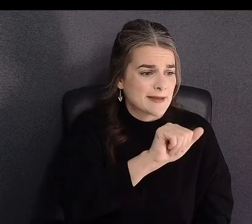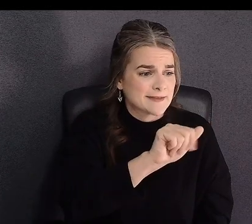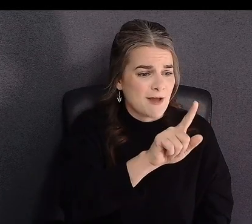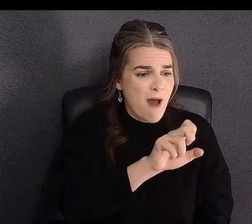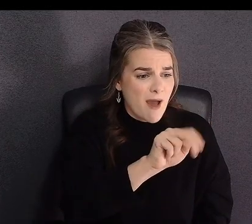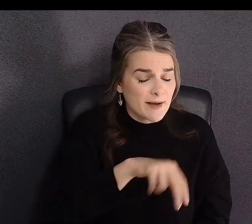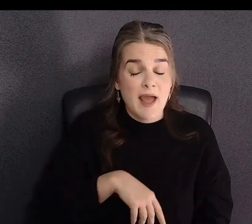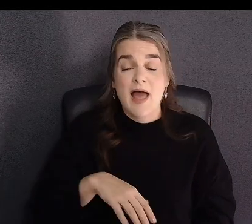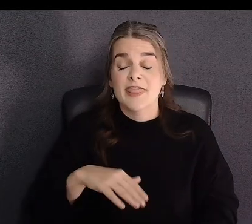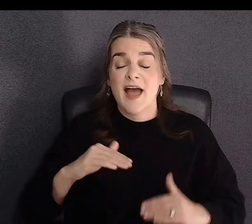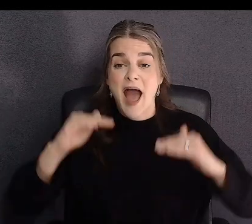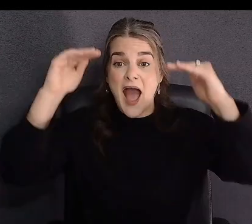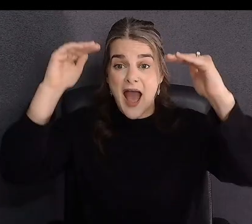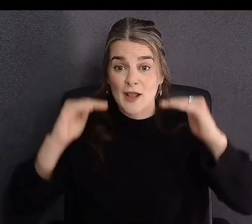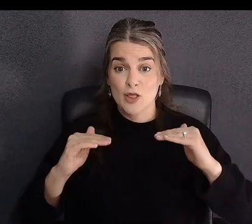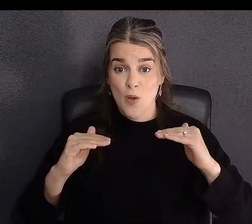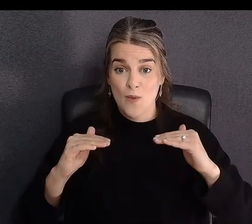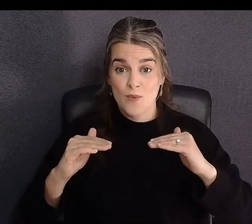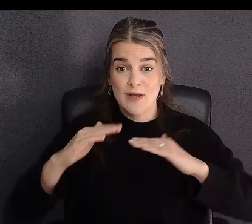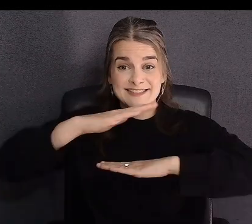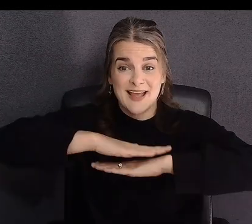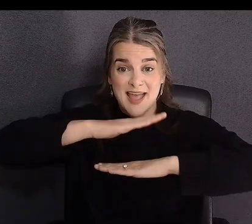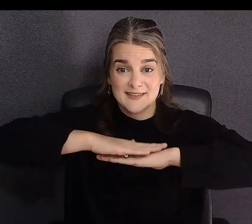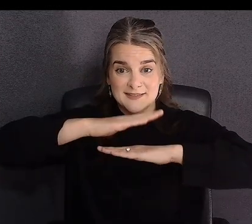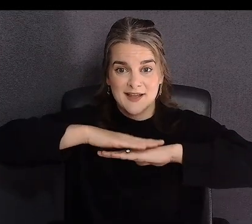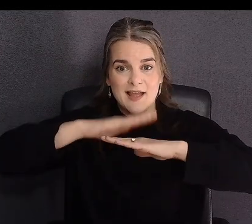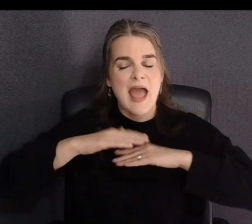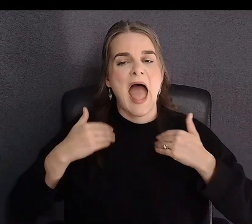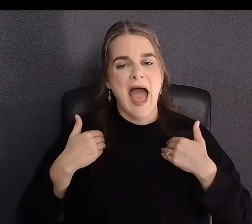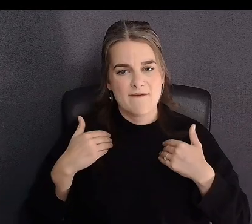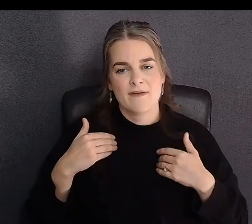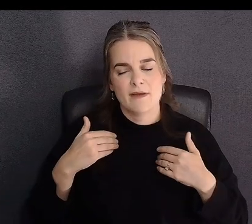There are ones that are manual where you can have somebody crank it to the adjusted height that you want.